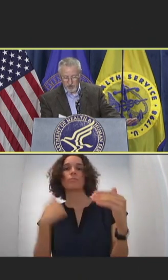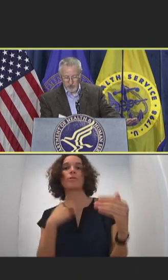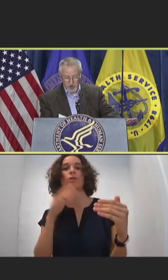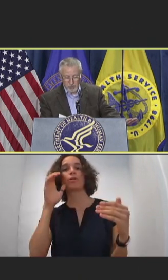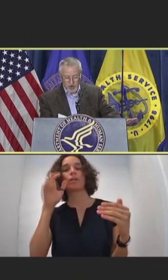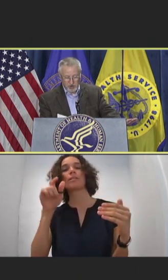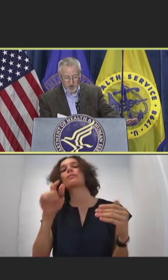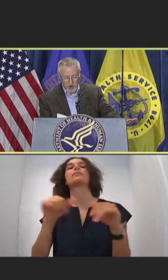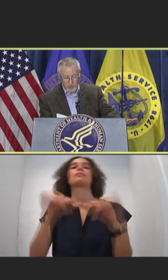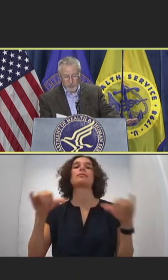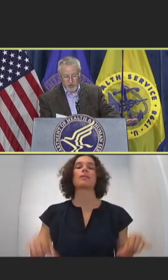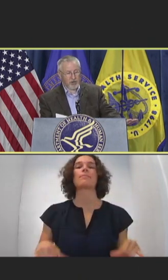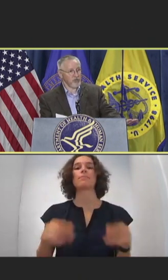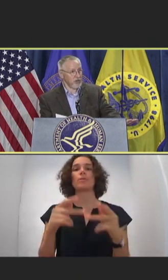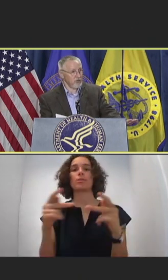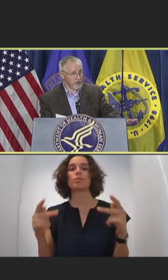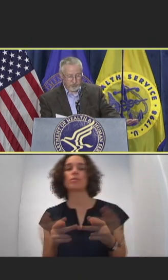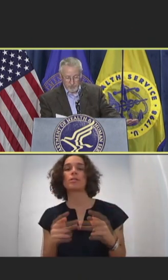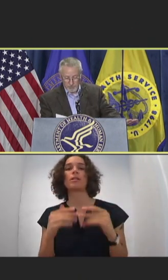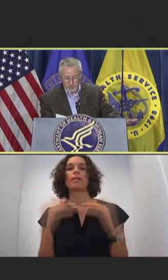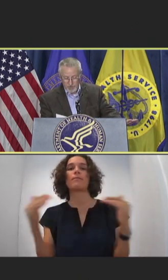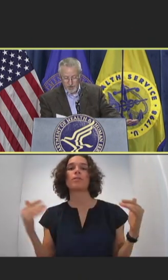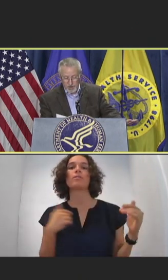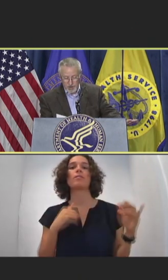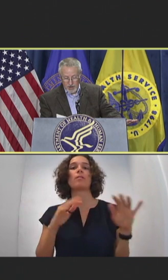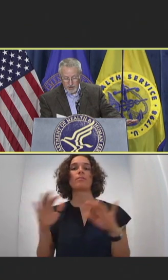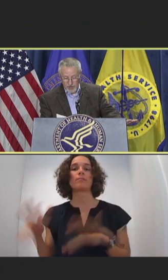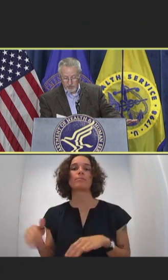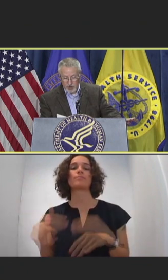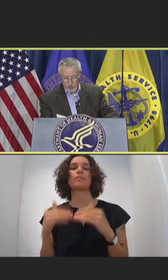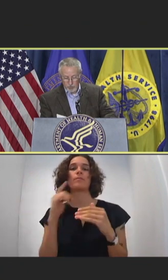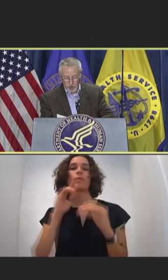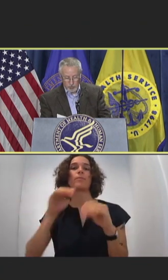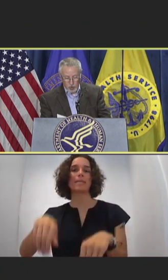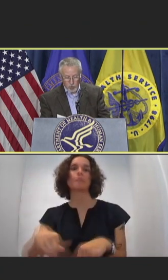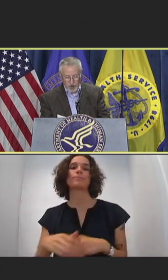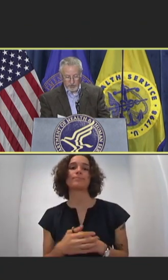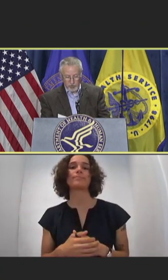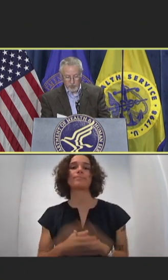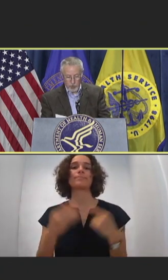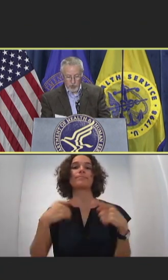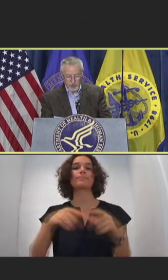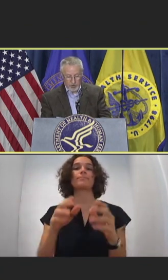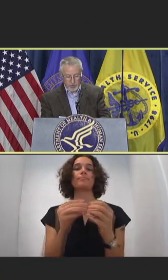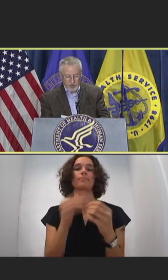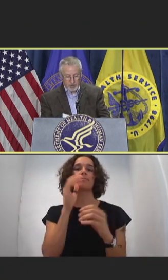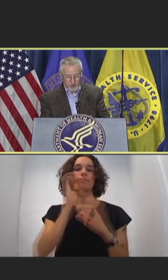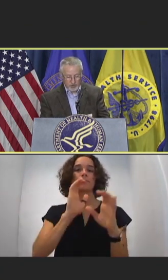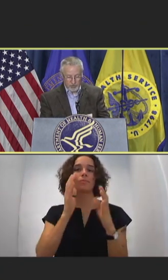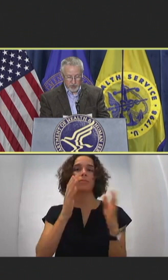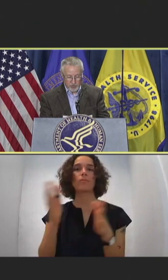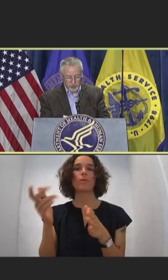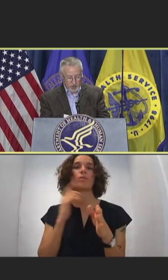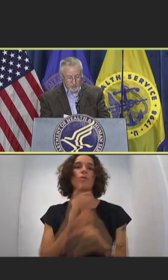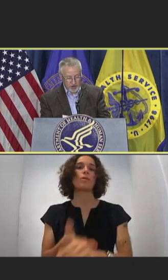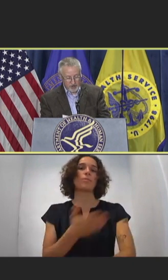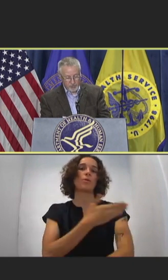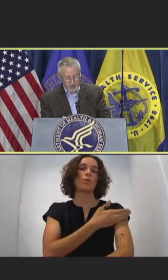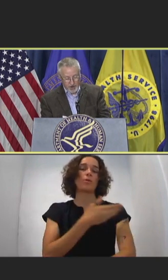and patient-level implementation issues. In this session, we'll explore ways to improve the implementation of universal hepatitis B vaccine